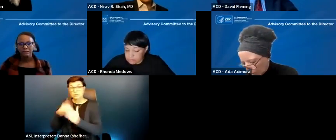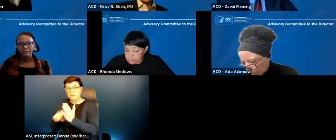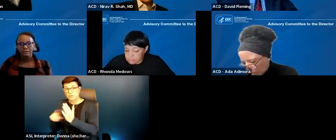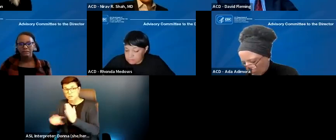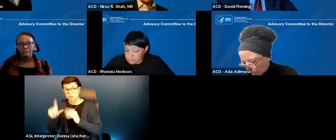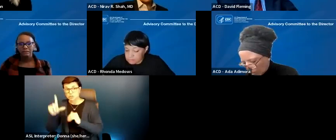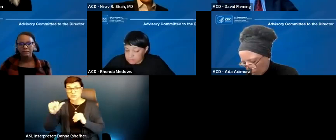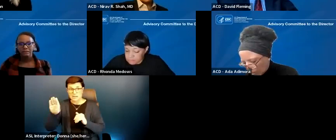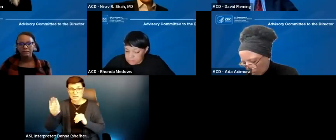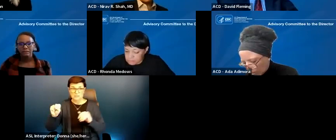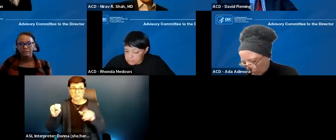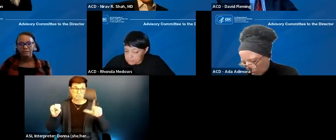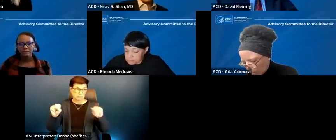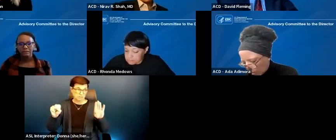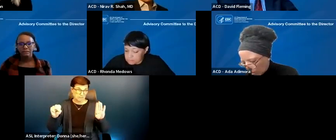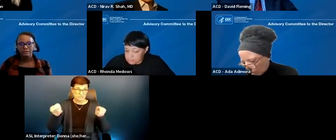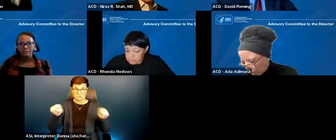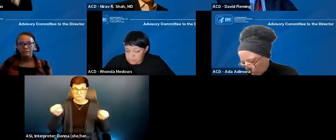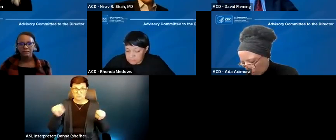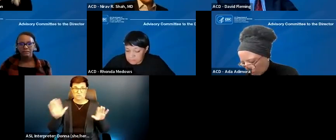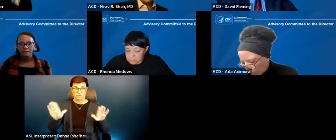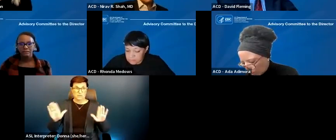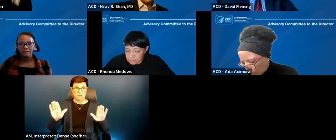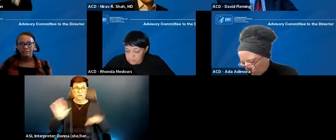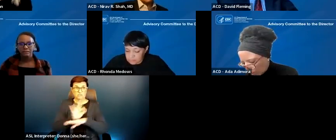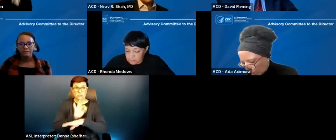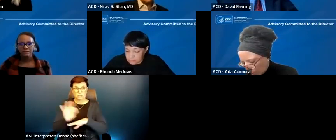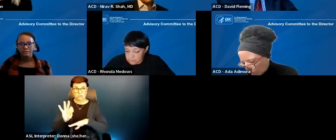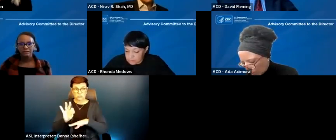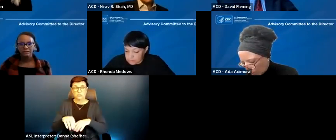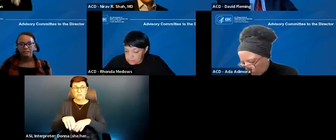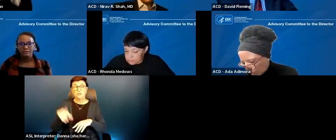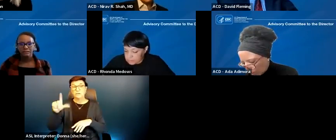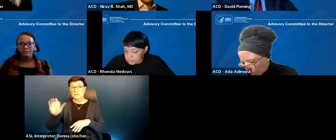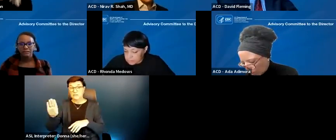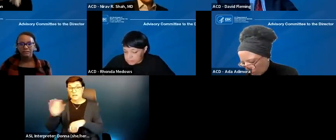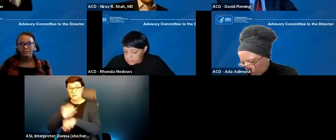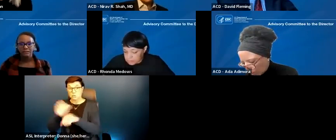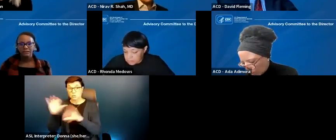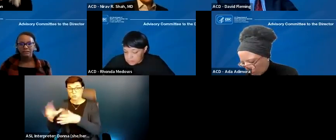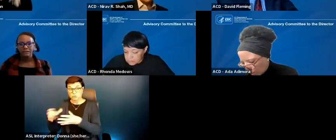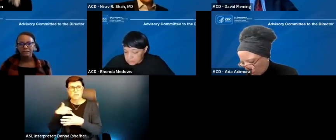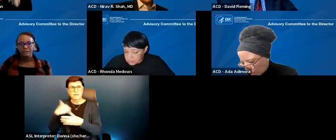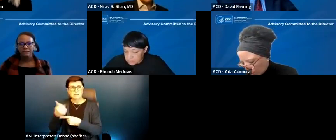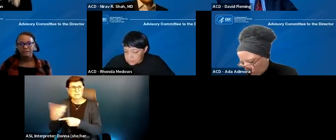And the lab work group had a number of people who work in,